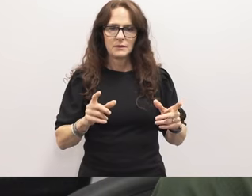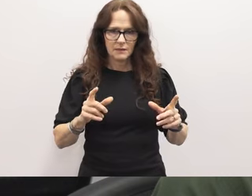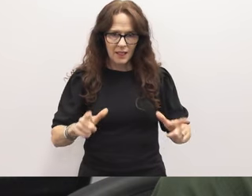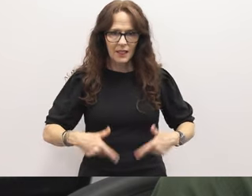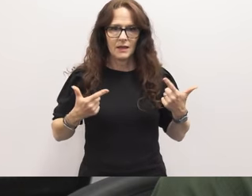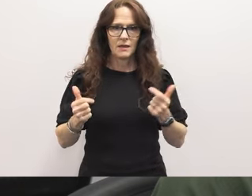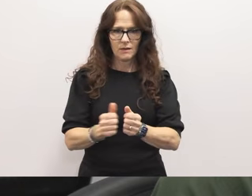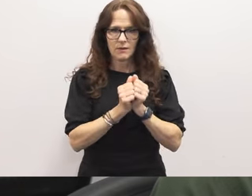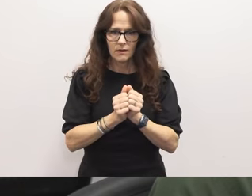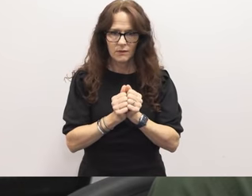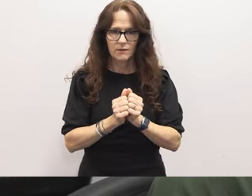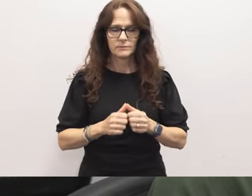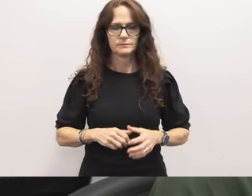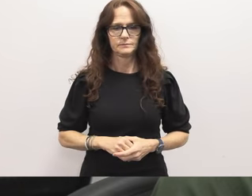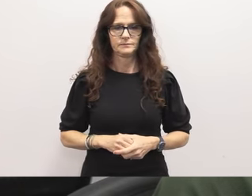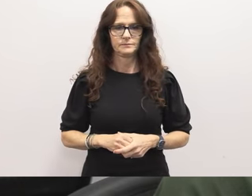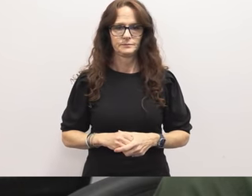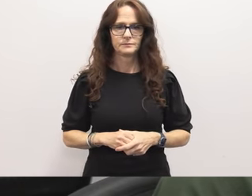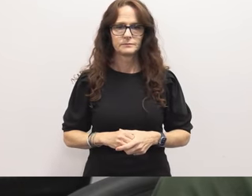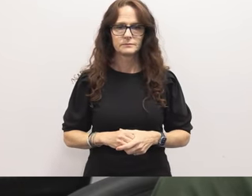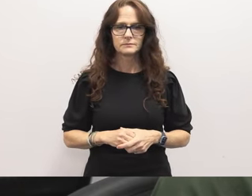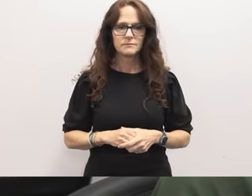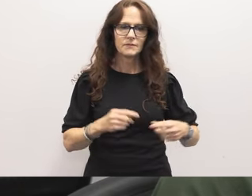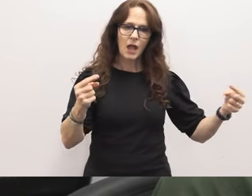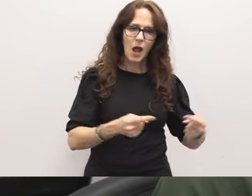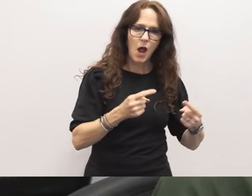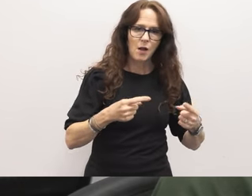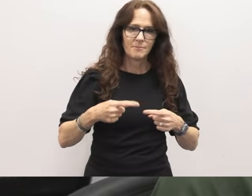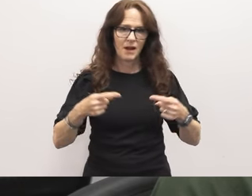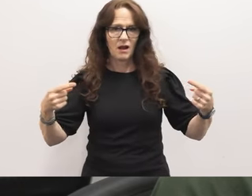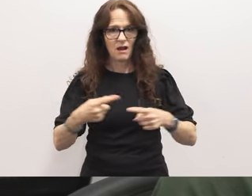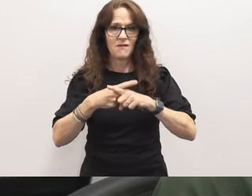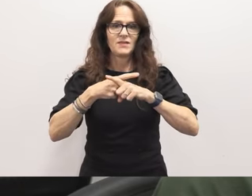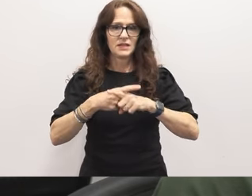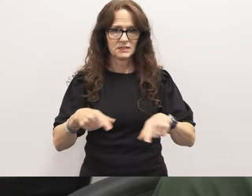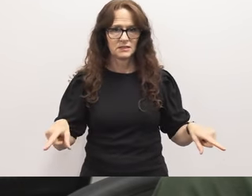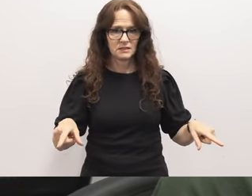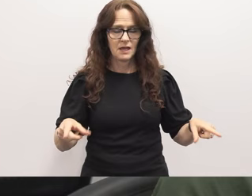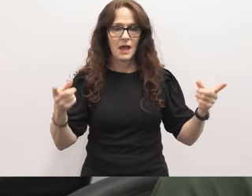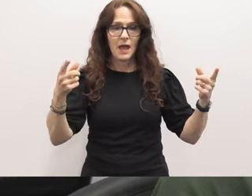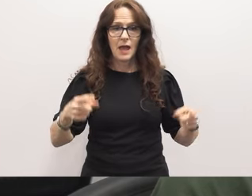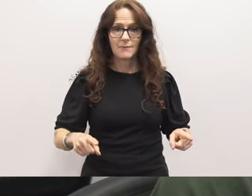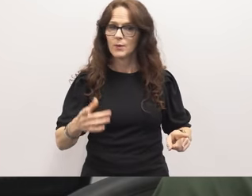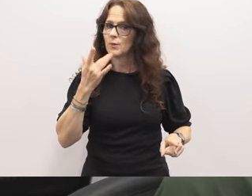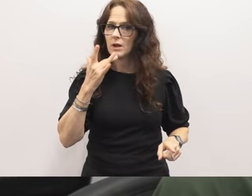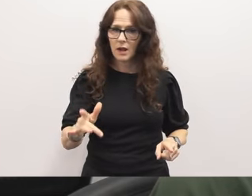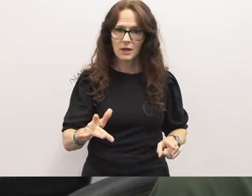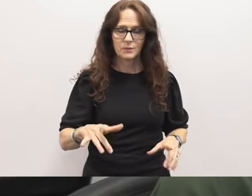So those harm and complex circles happen. We are also very lucky, we took some of our monies,